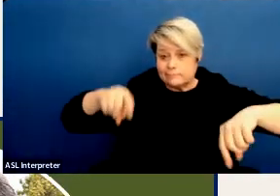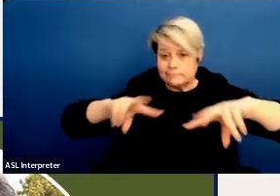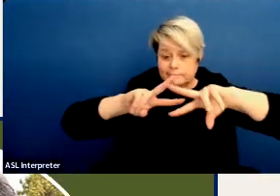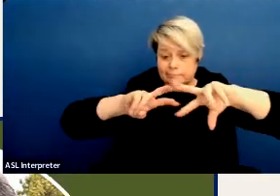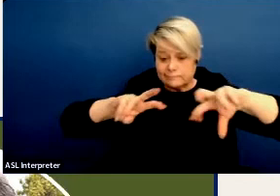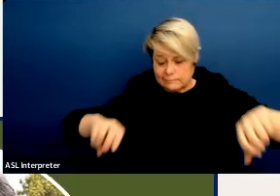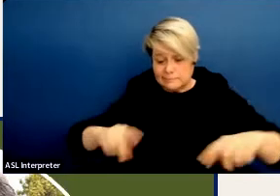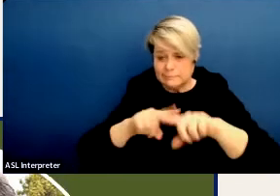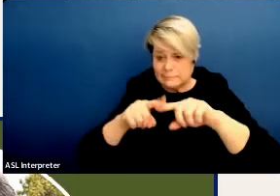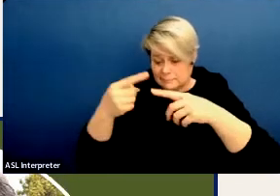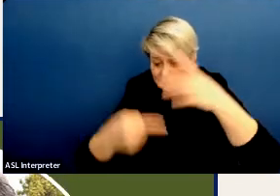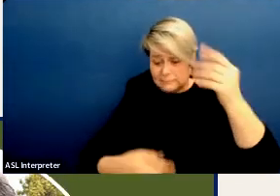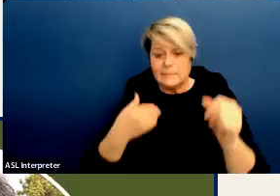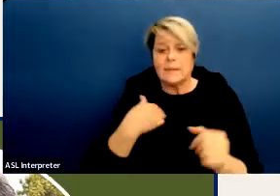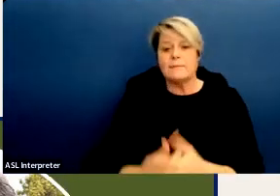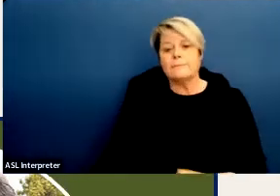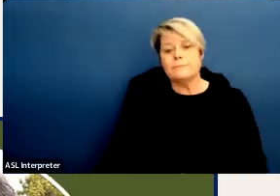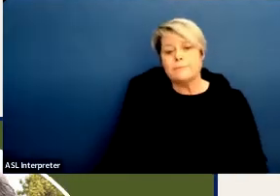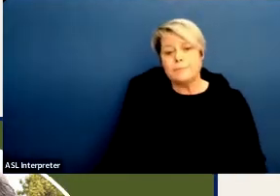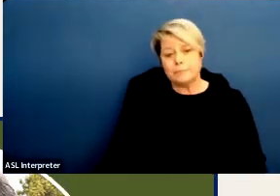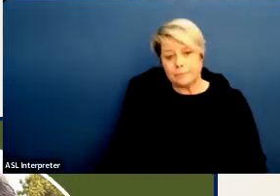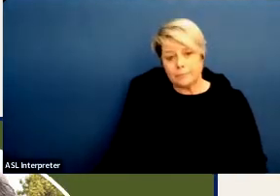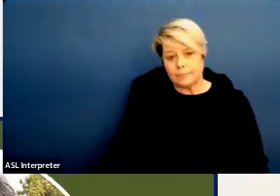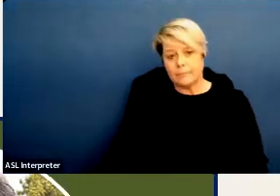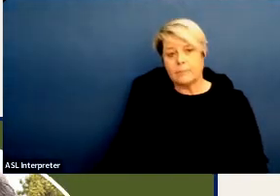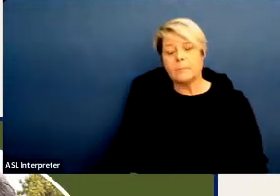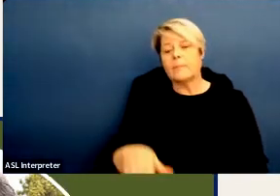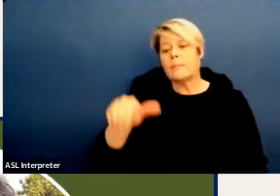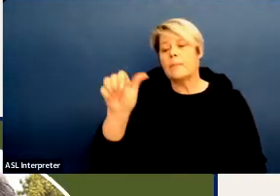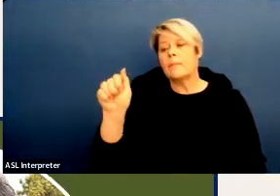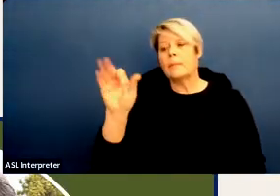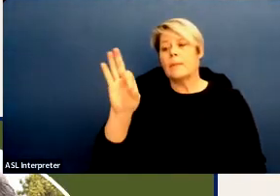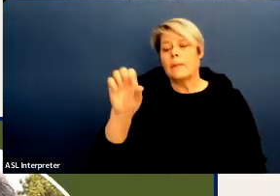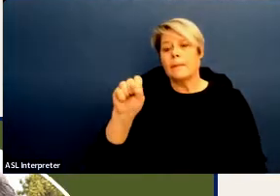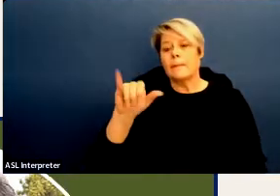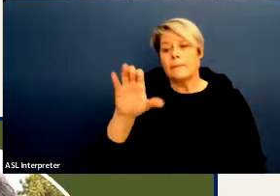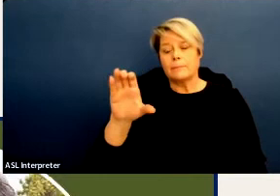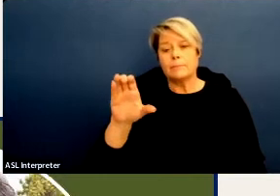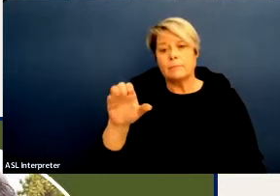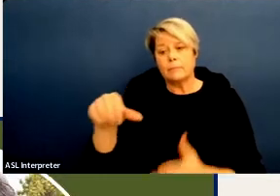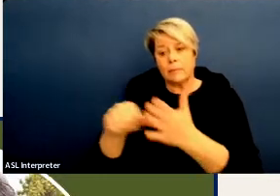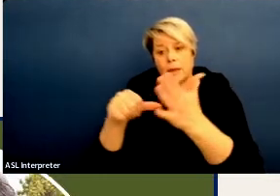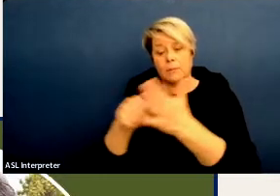business options for small chain producerses are as diverse as the enterprise behind them. So the